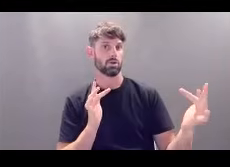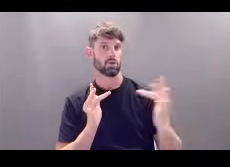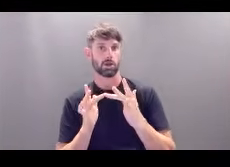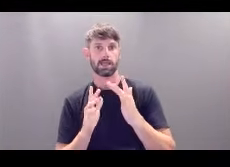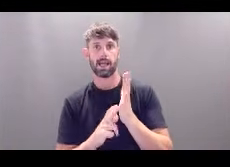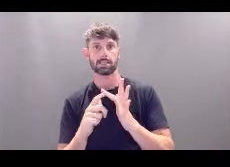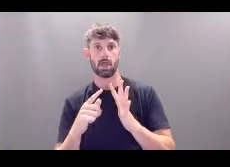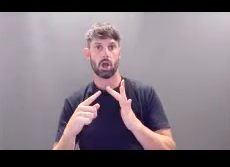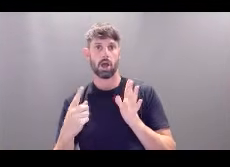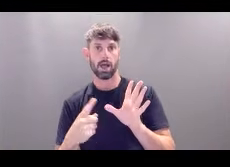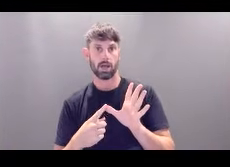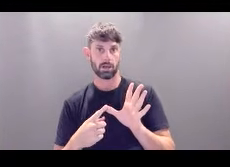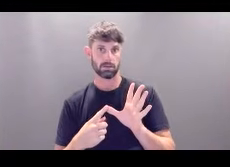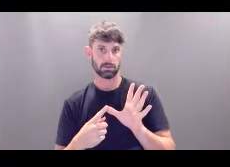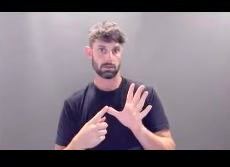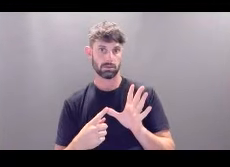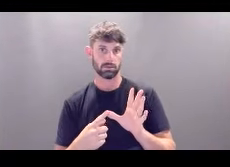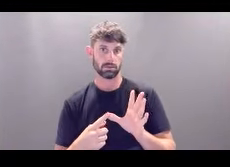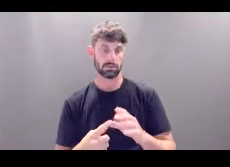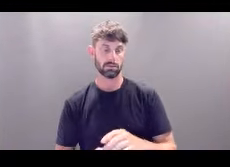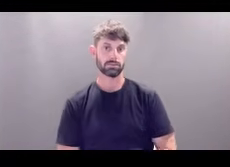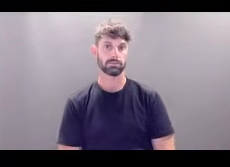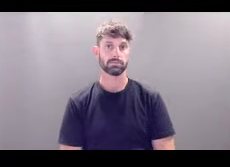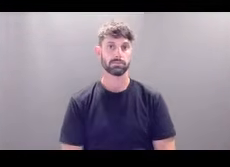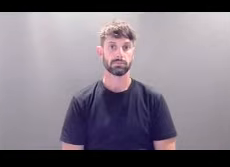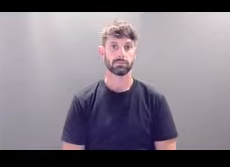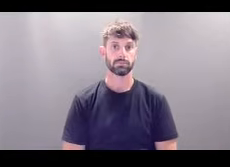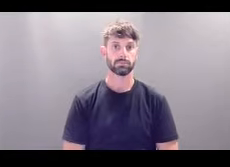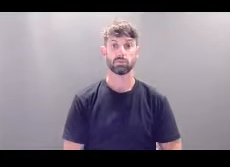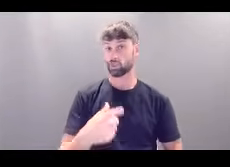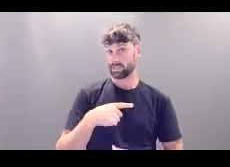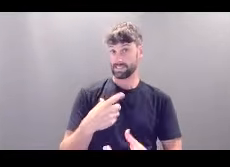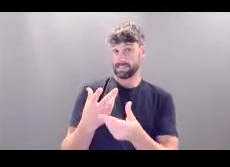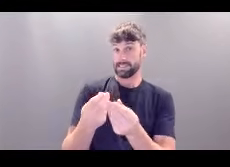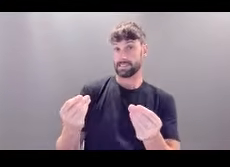can be agreed. Some AT would not meet the current reasonable